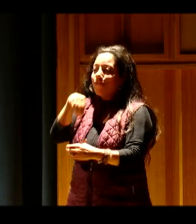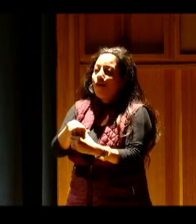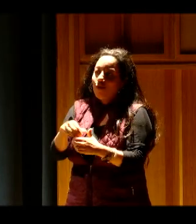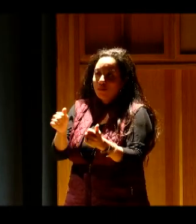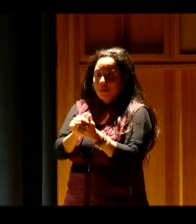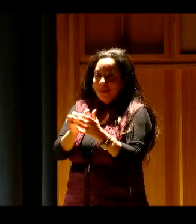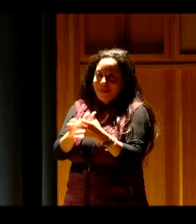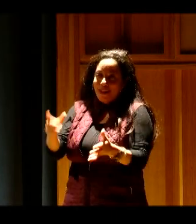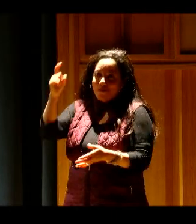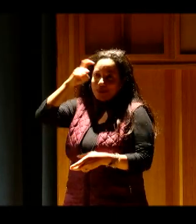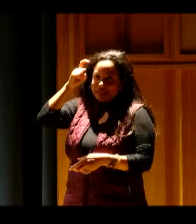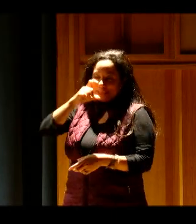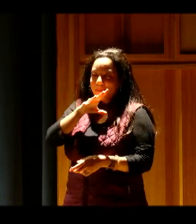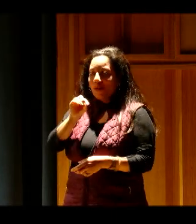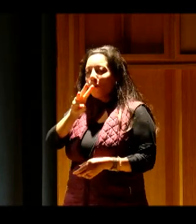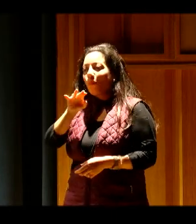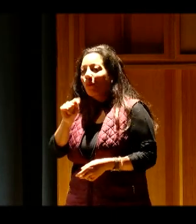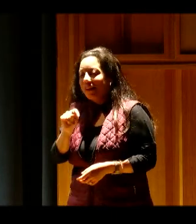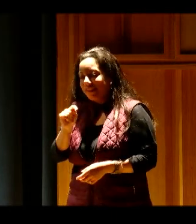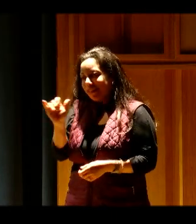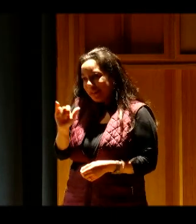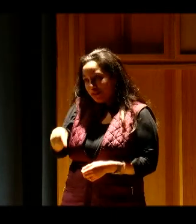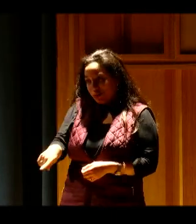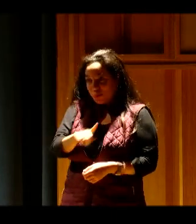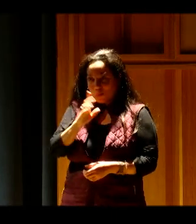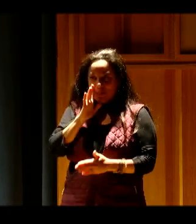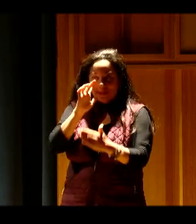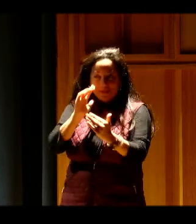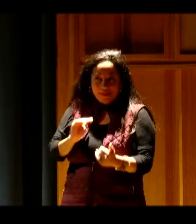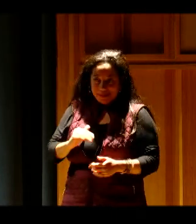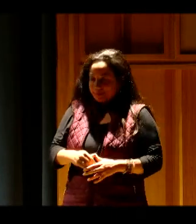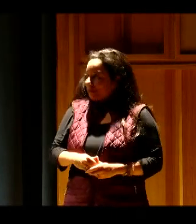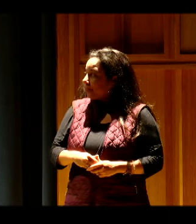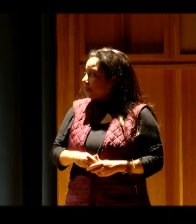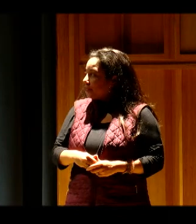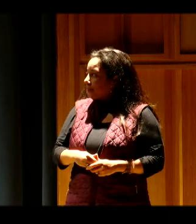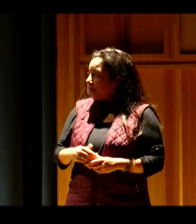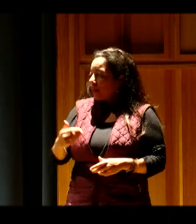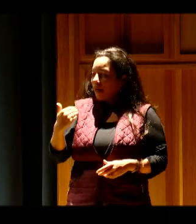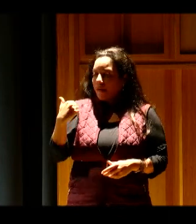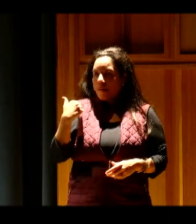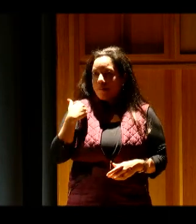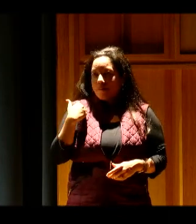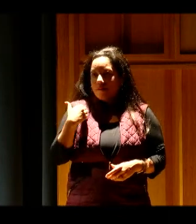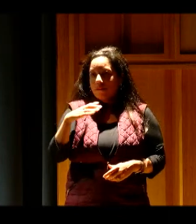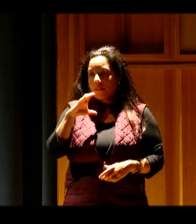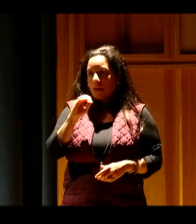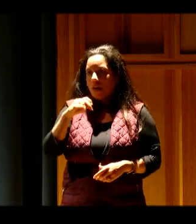We have this year and a once-in-a-generation event at the end of it COP 26 in Glasgow.